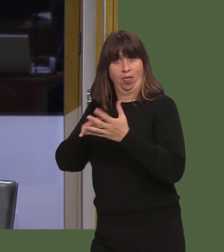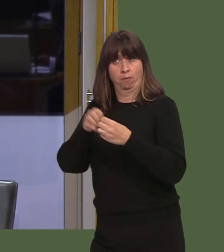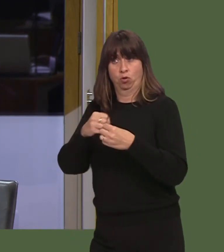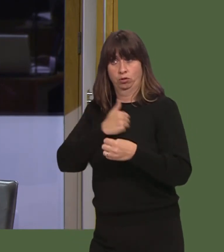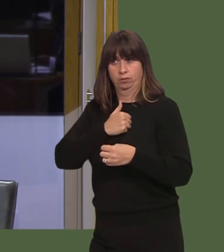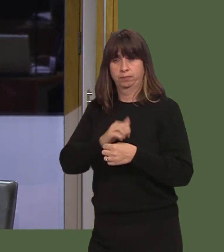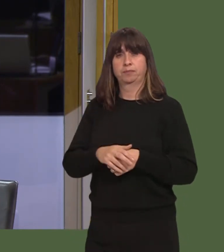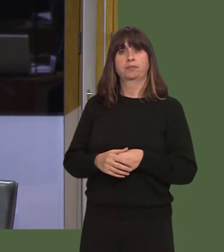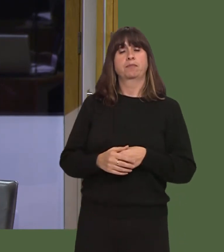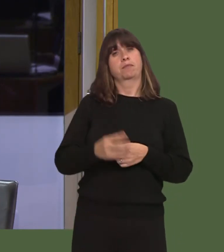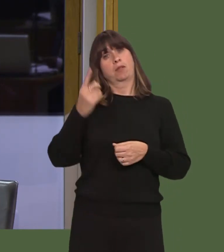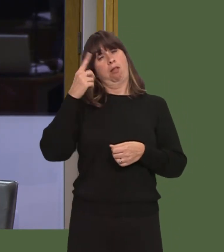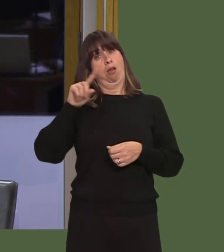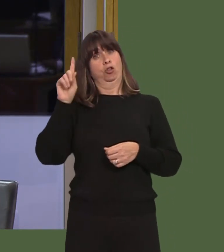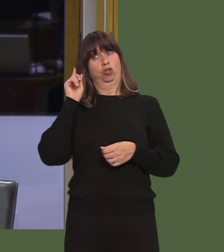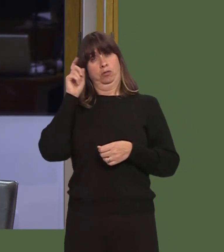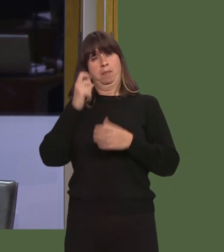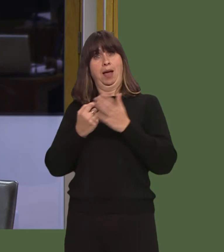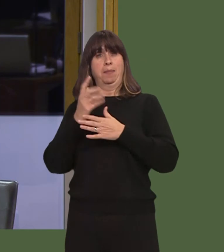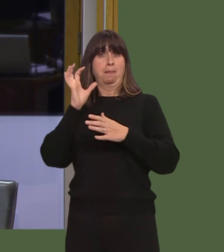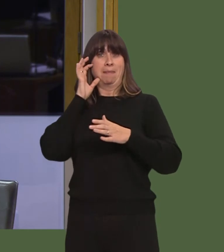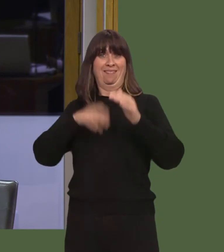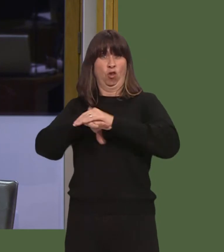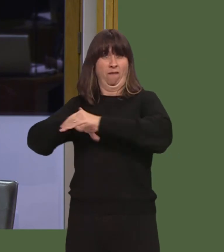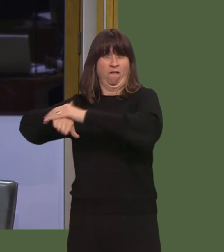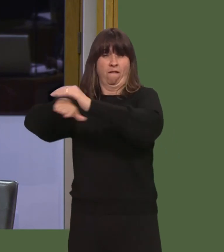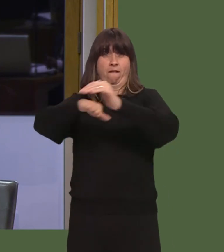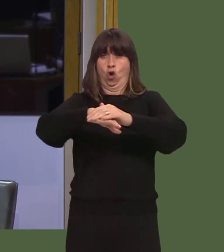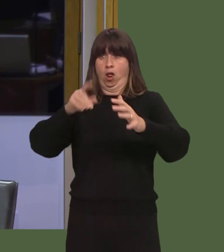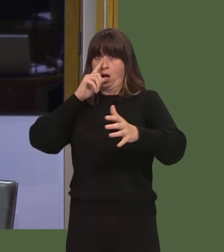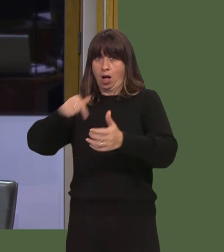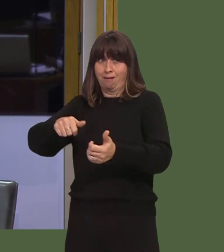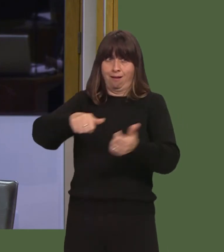One of the key pinch points last year was the provision of beds within the hospitals within that area.